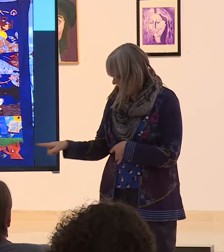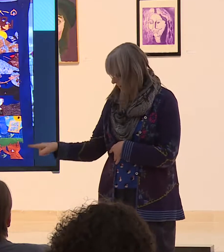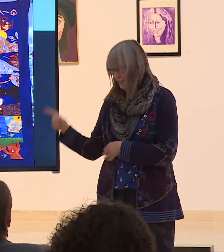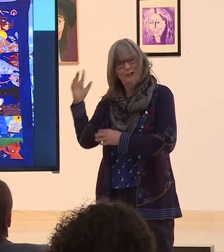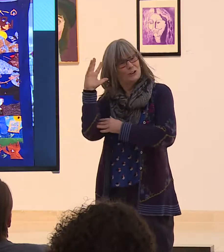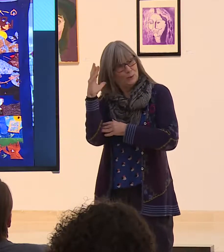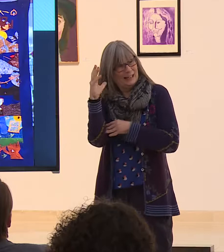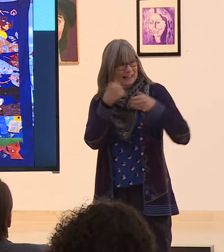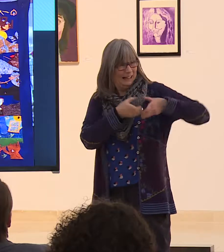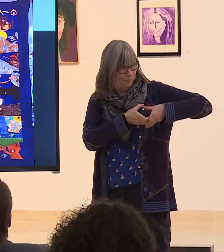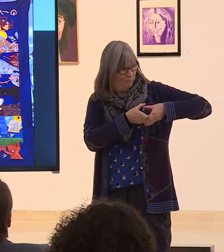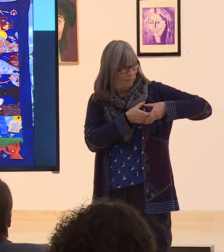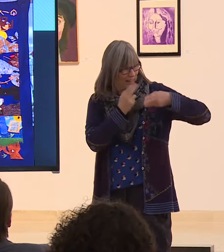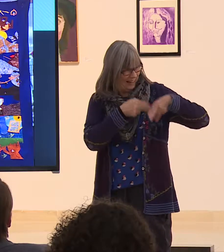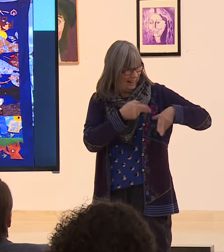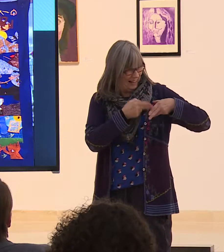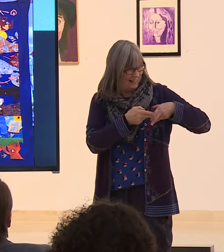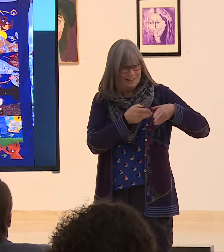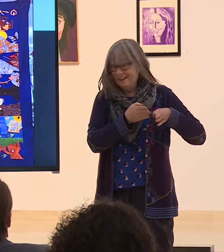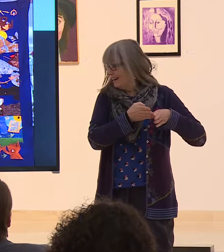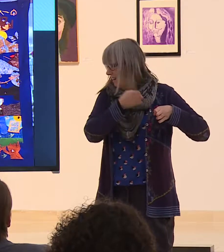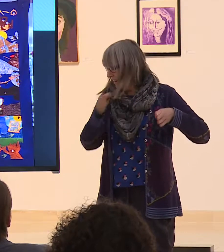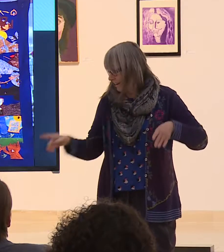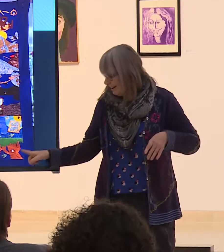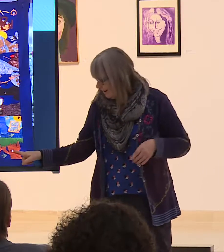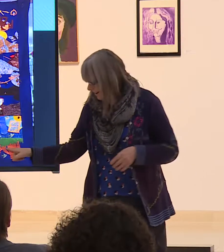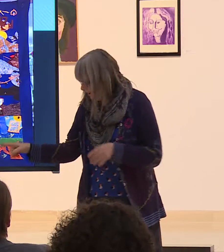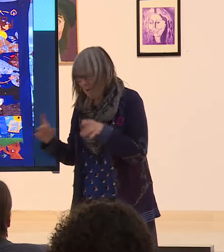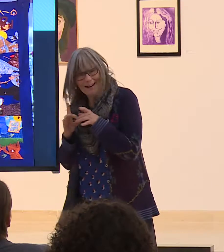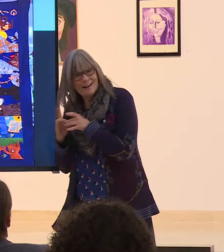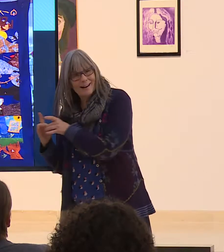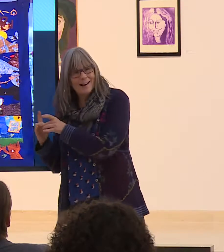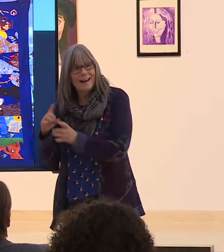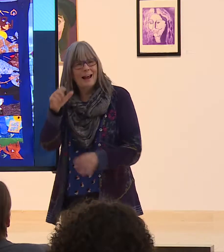So you see the tree and the little eggs in the nest,